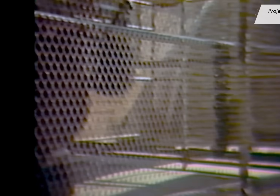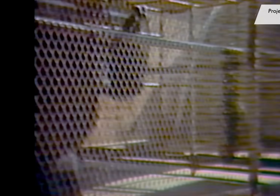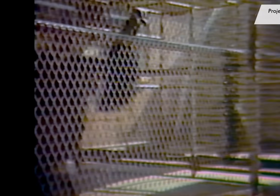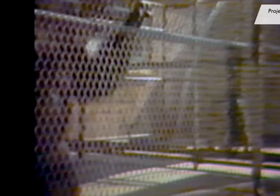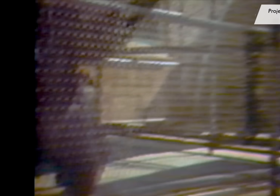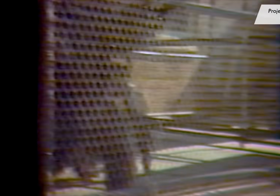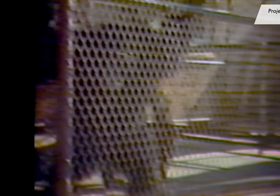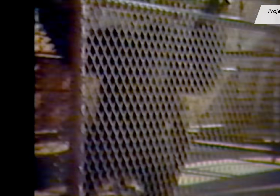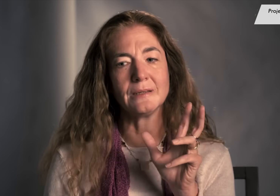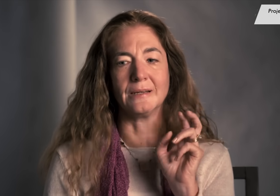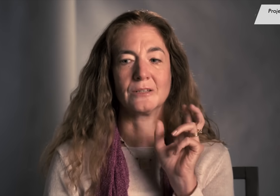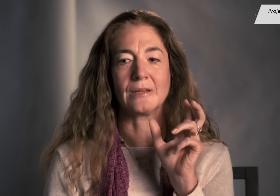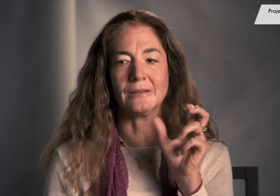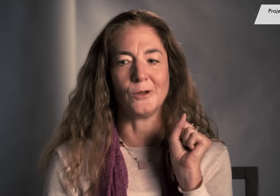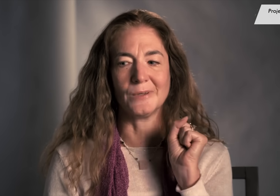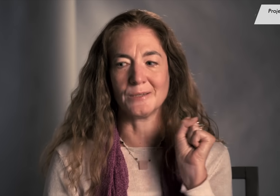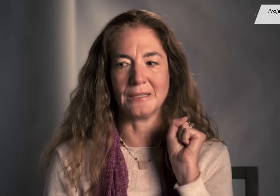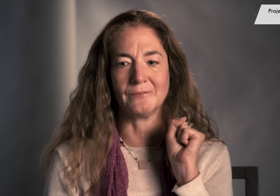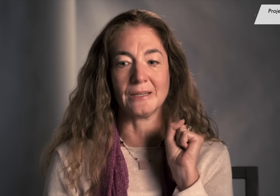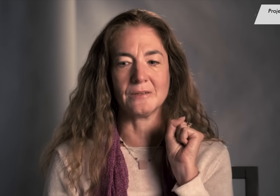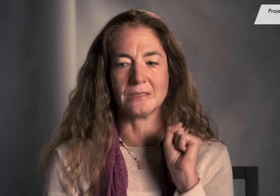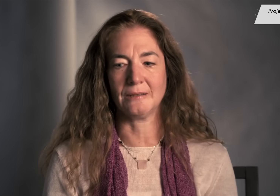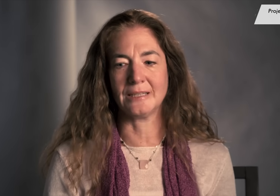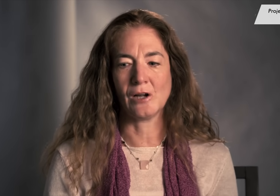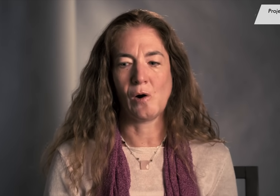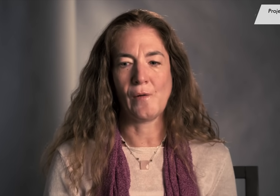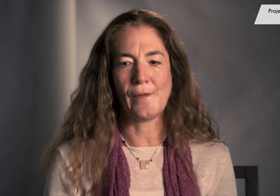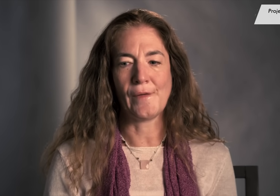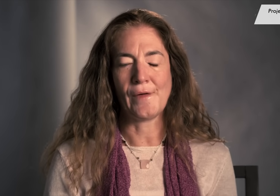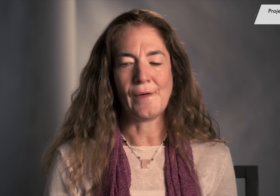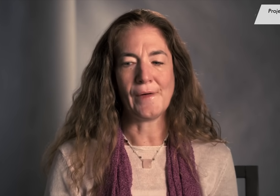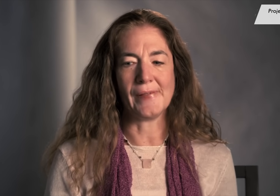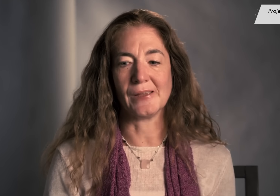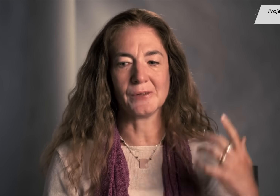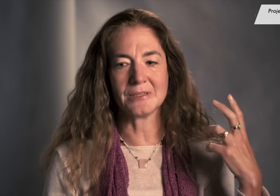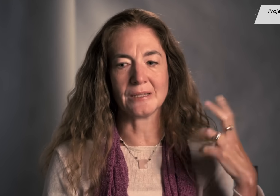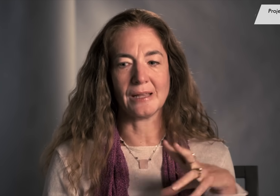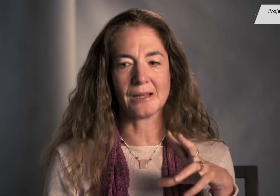[JOYCE BUTLER:] And Nim is screaming and holding onto me very tightly. And the only reason he let go... is because